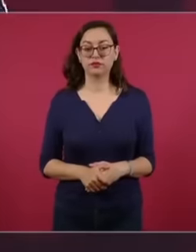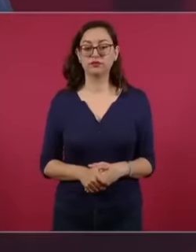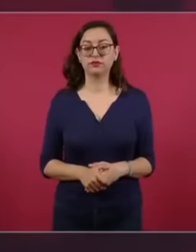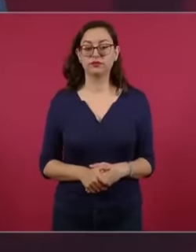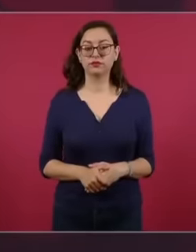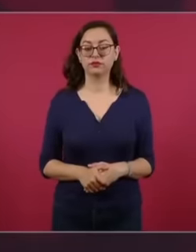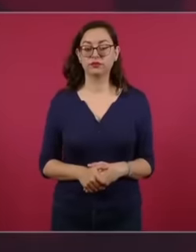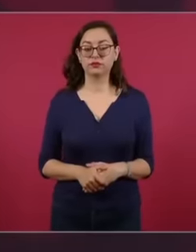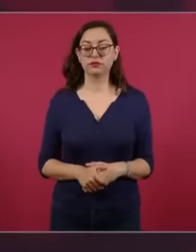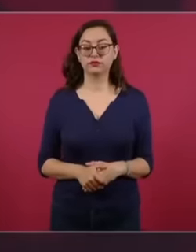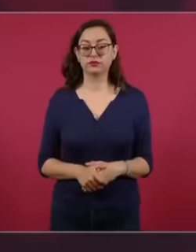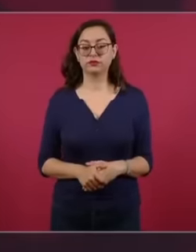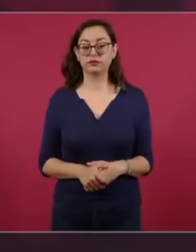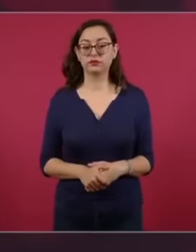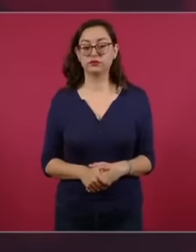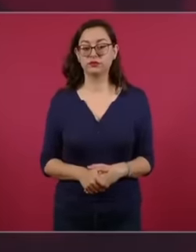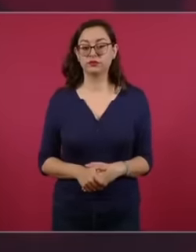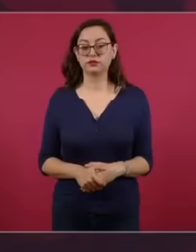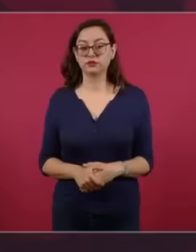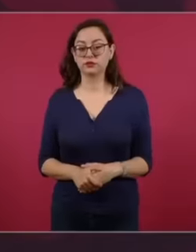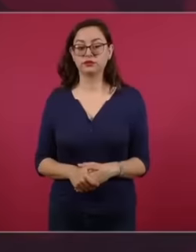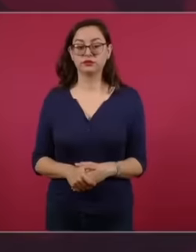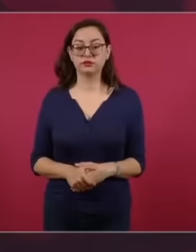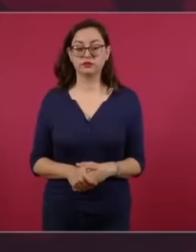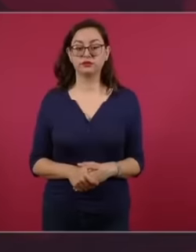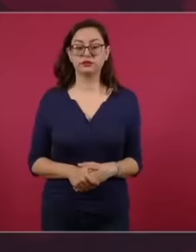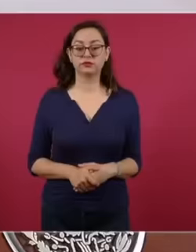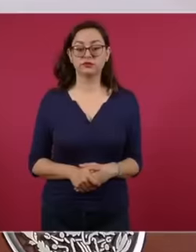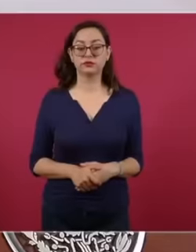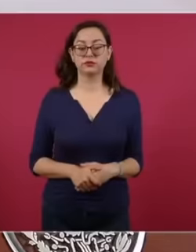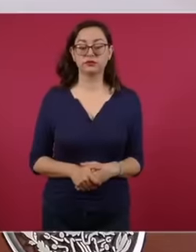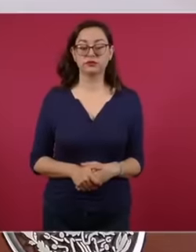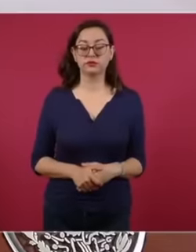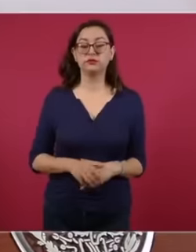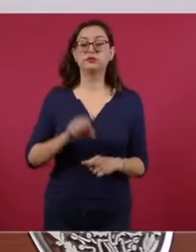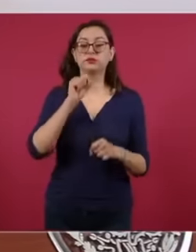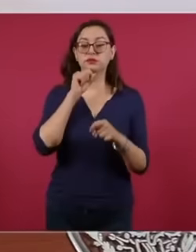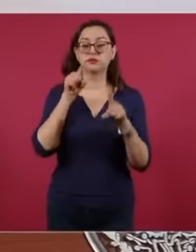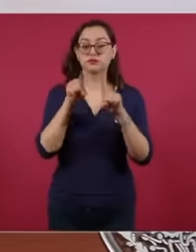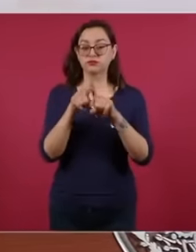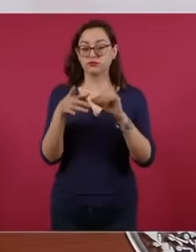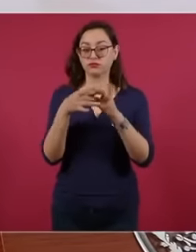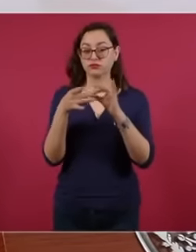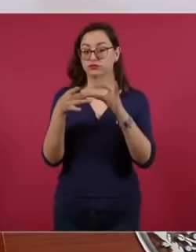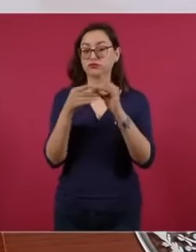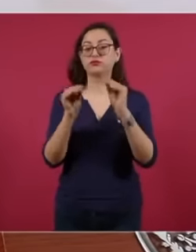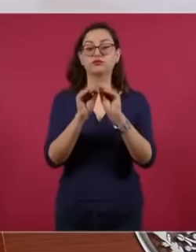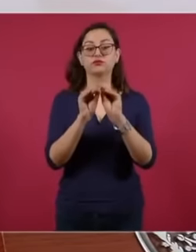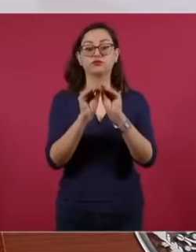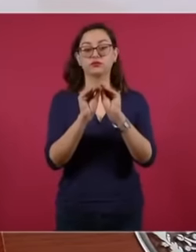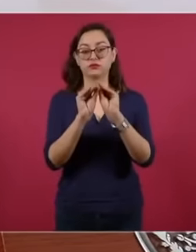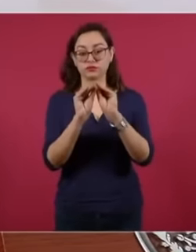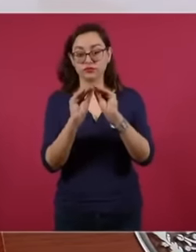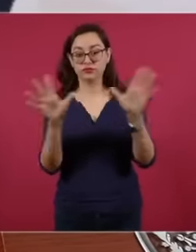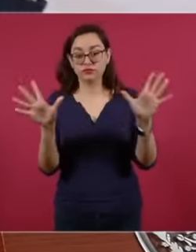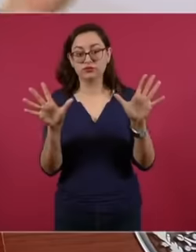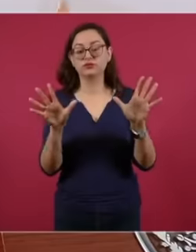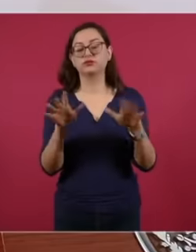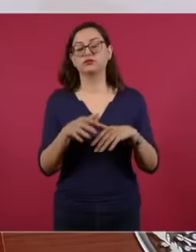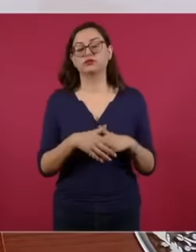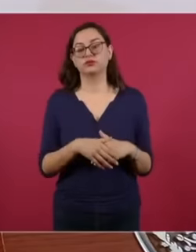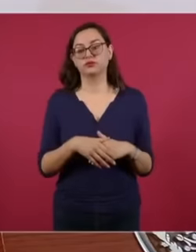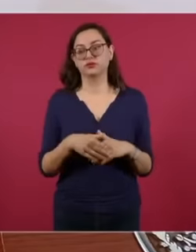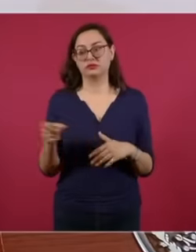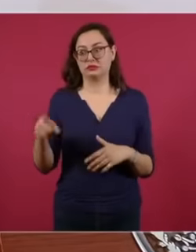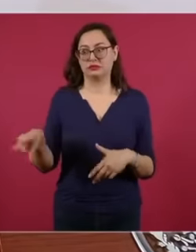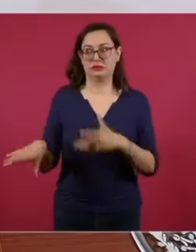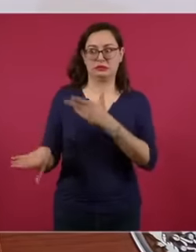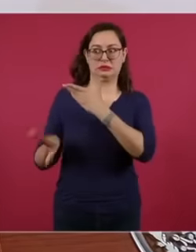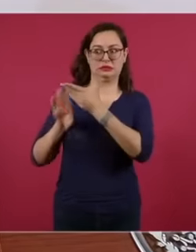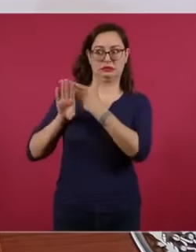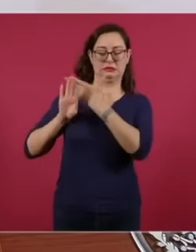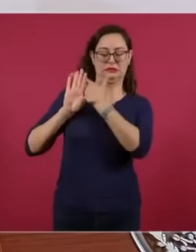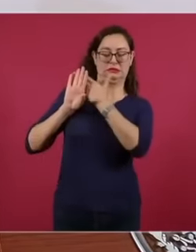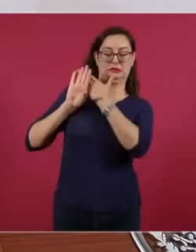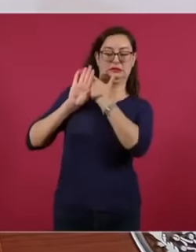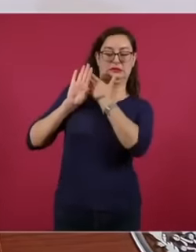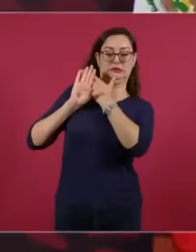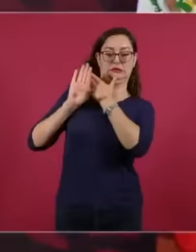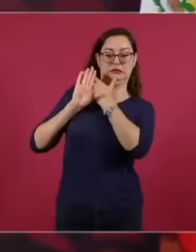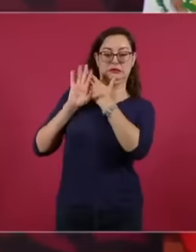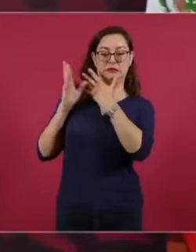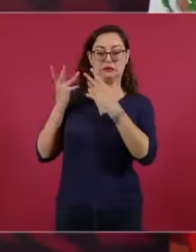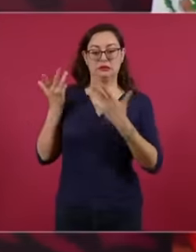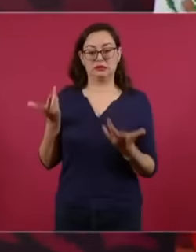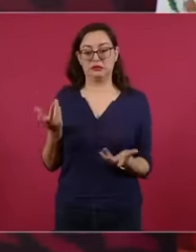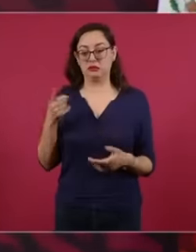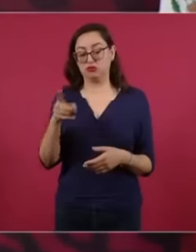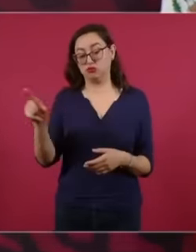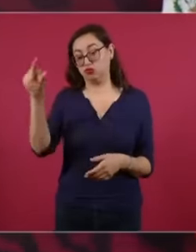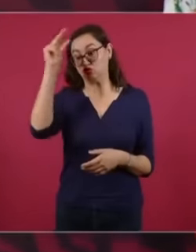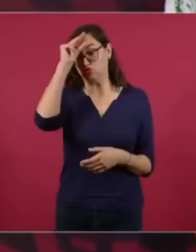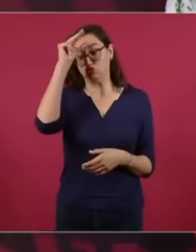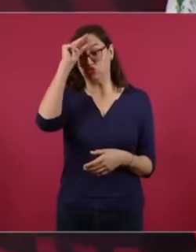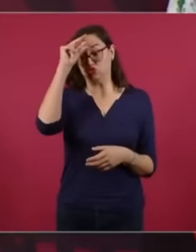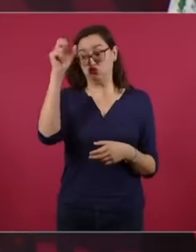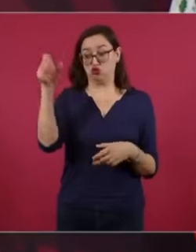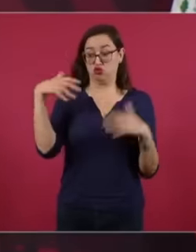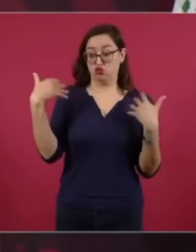clarify things for our adversaries, especially for the intellectuals and wise men who